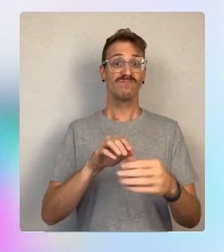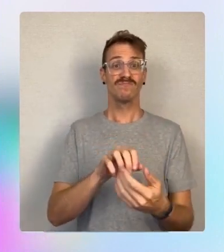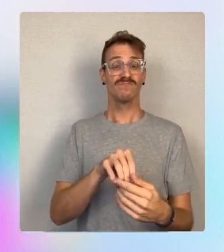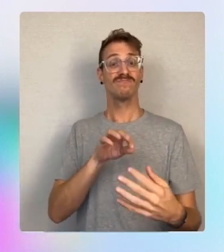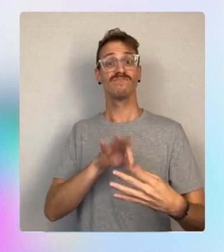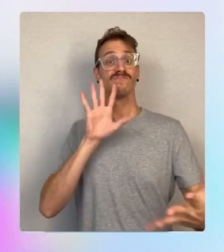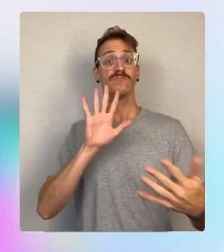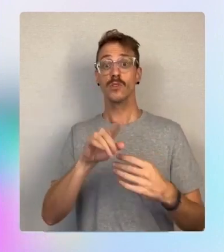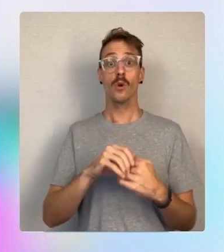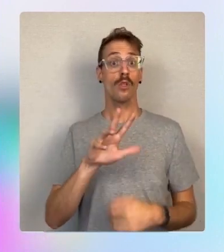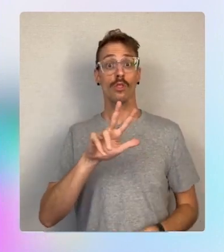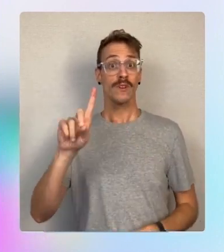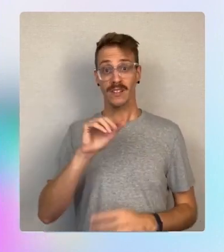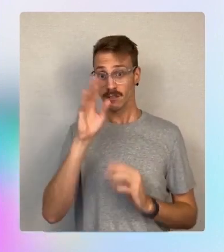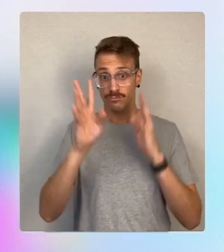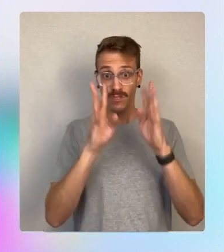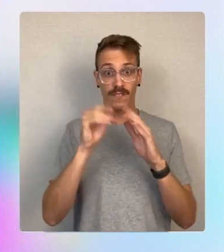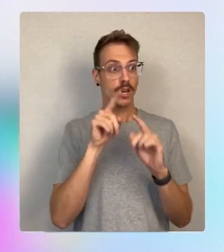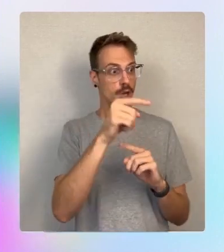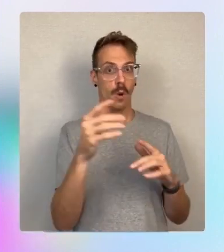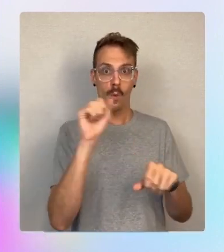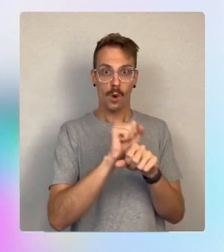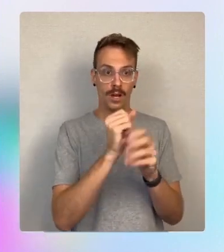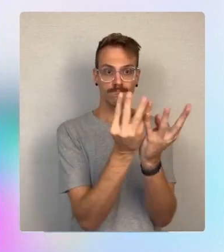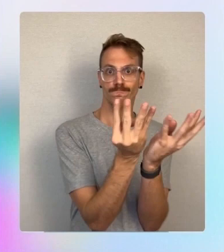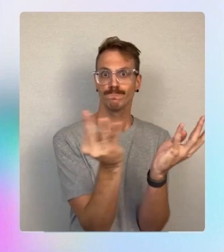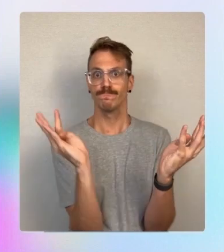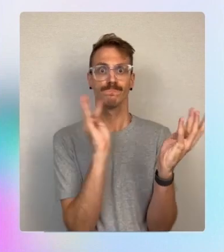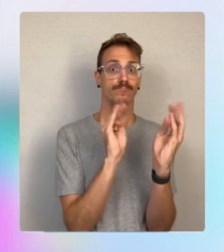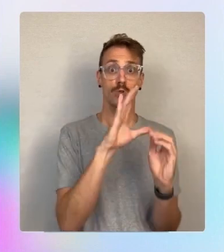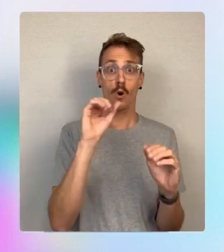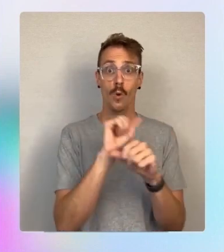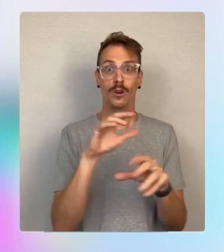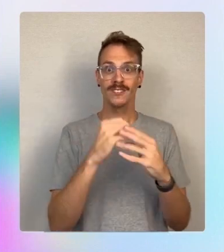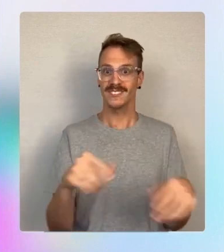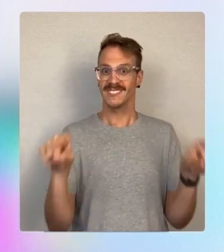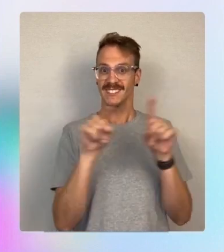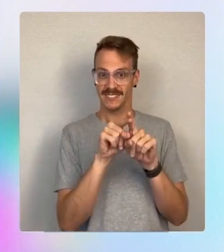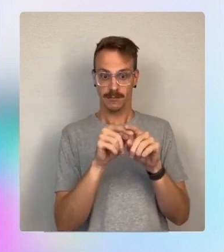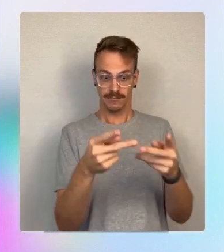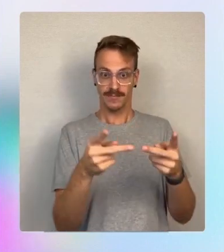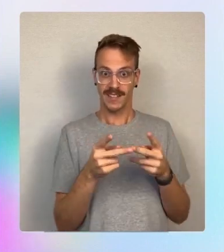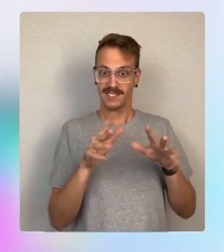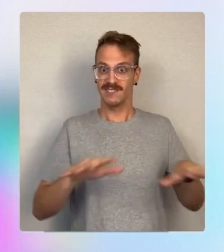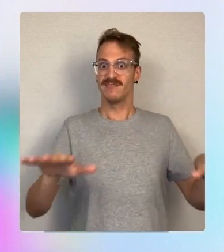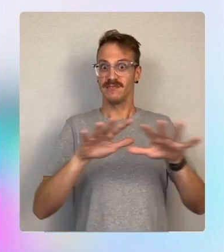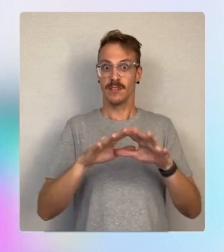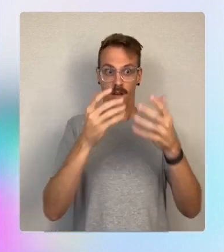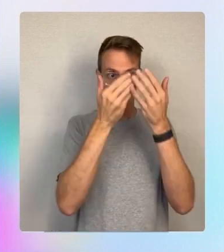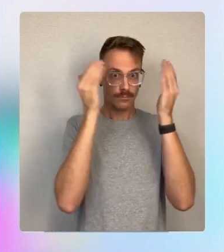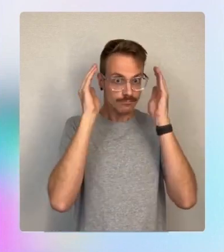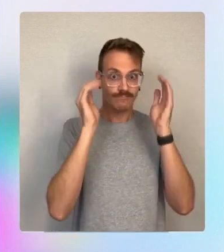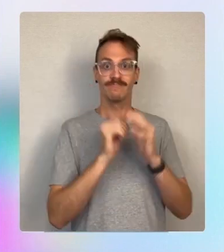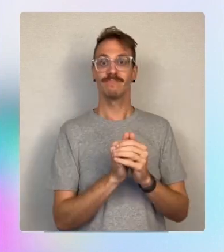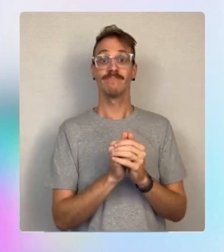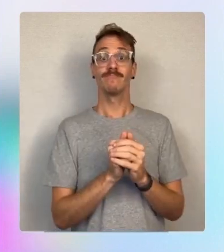with your coworkers in the same physical space. Mixed Reality opens up new opportunities